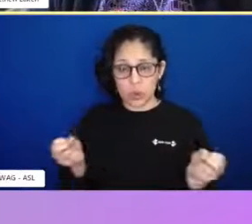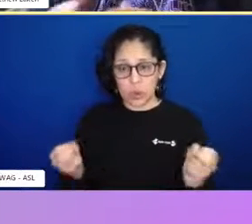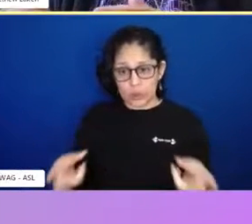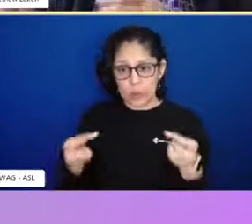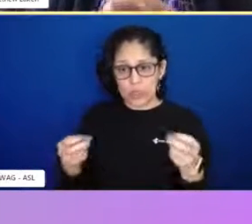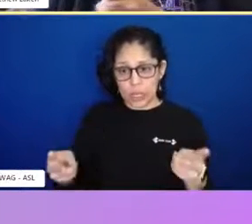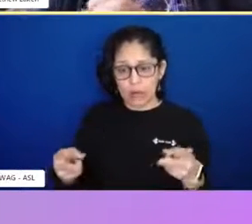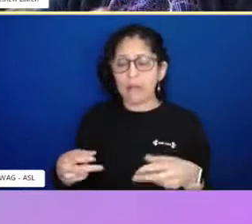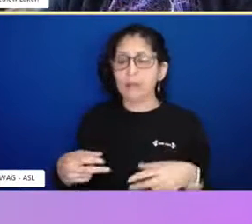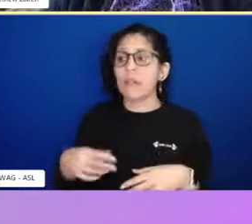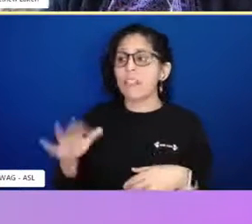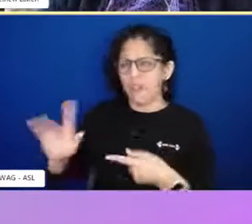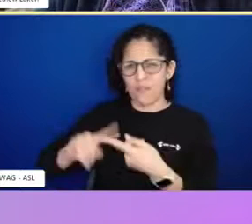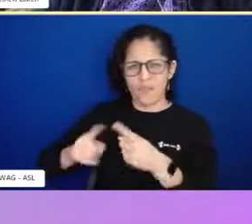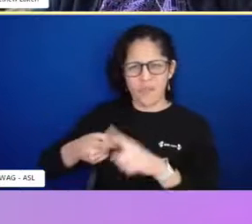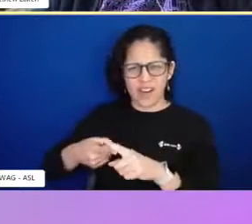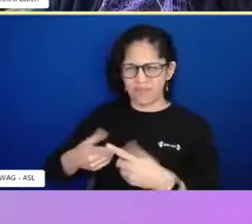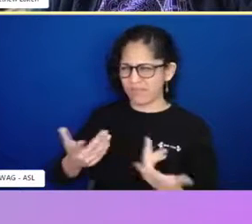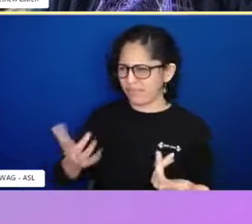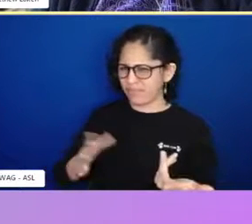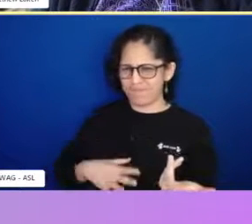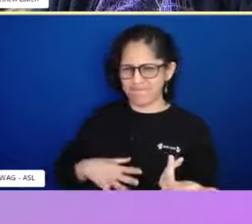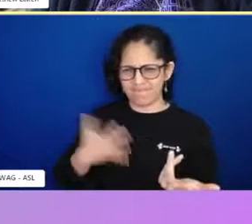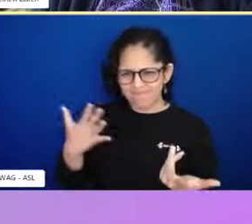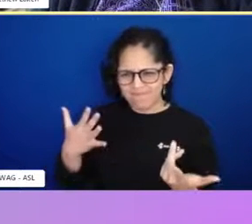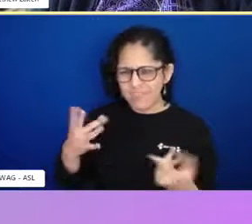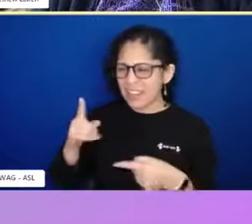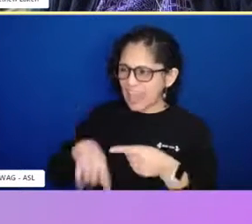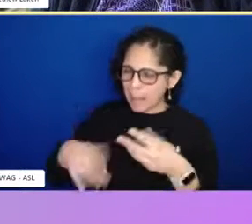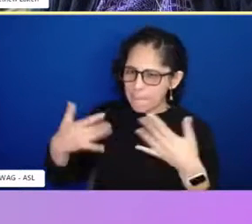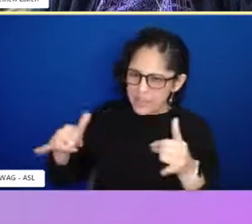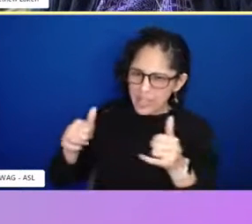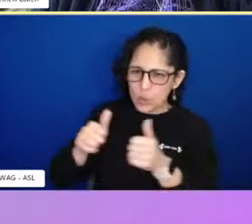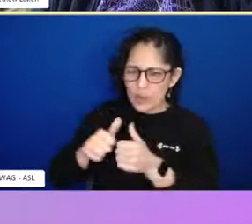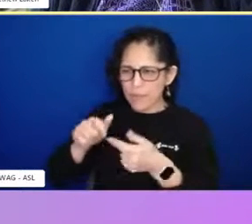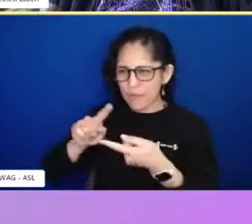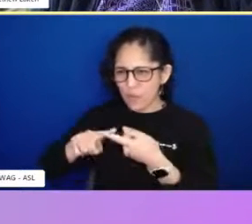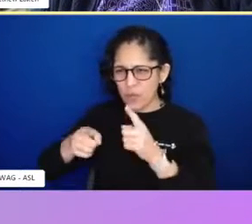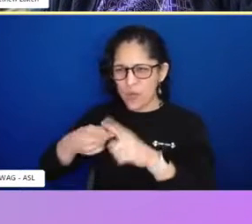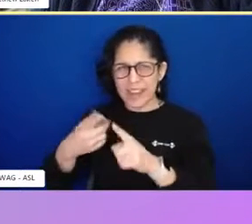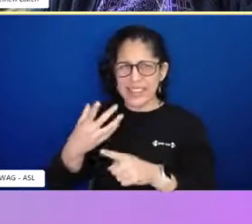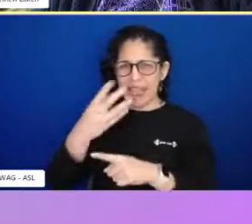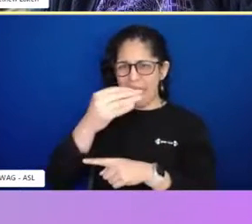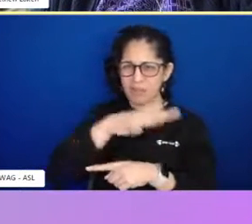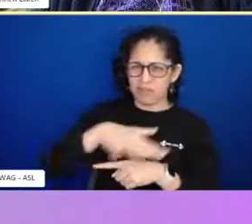person, this school has nine wheelchair bound children, and their friends were really upset that they couldn't play